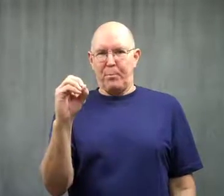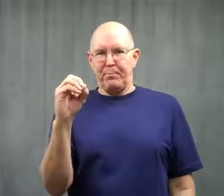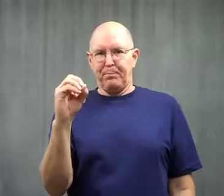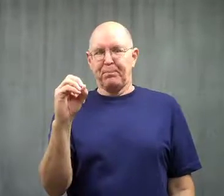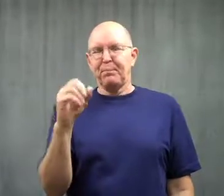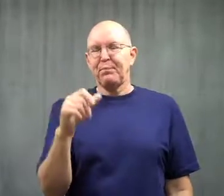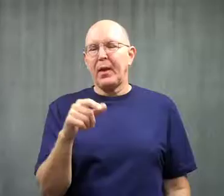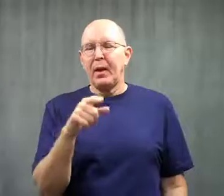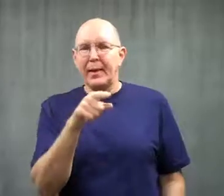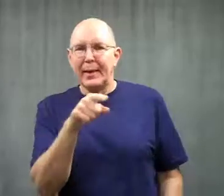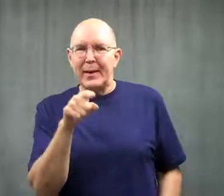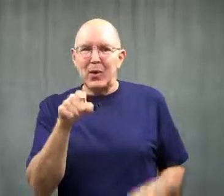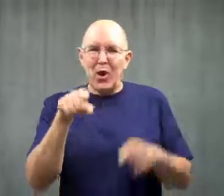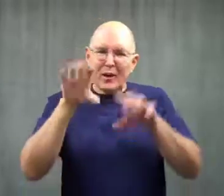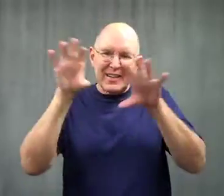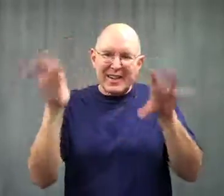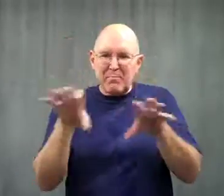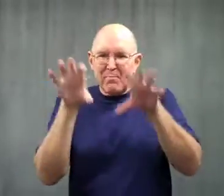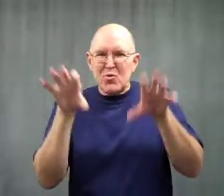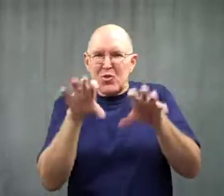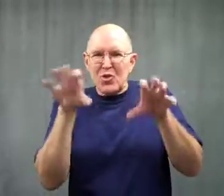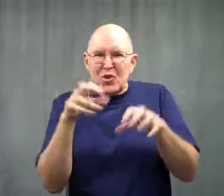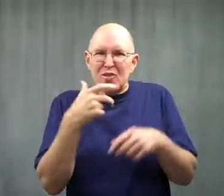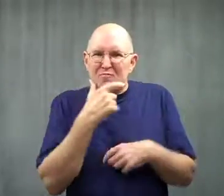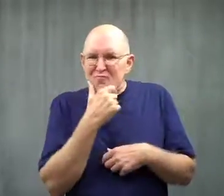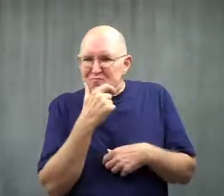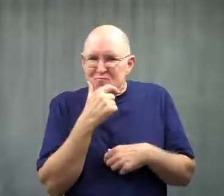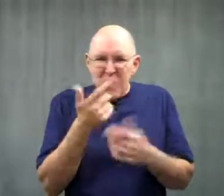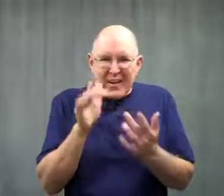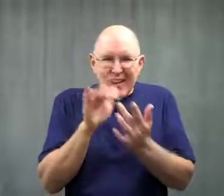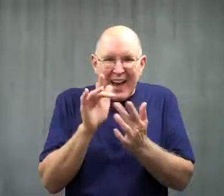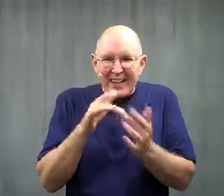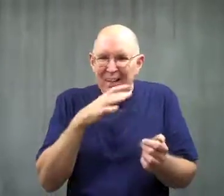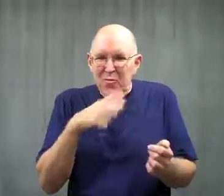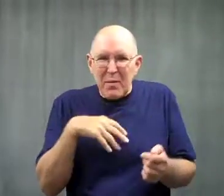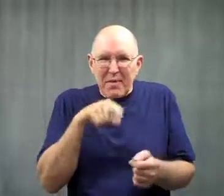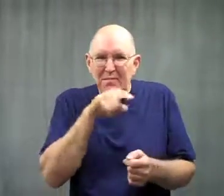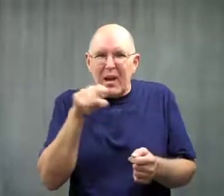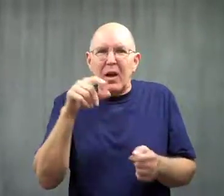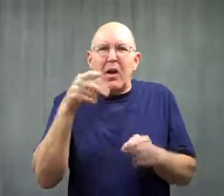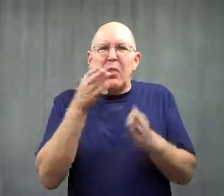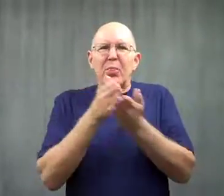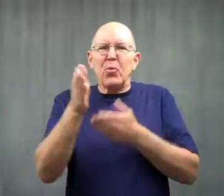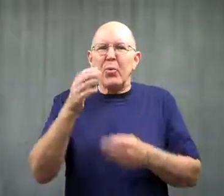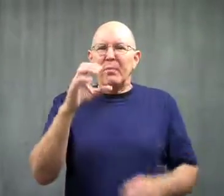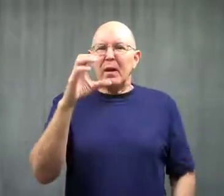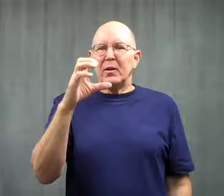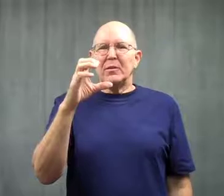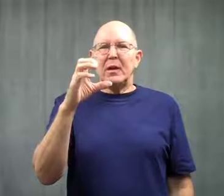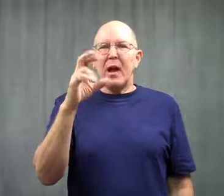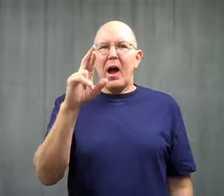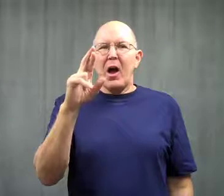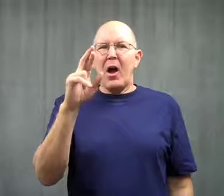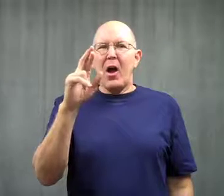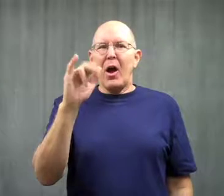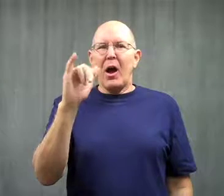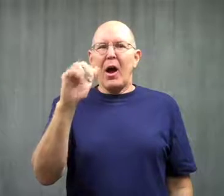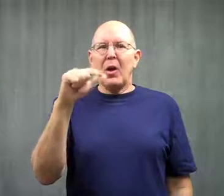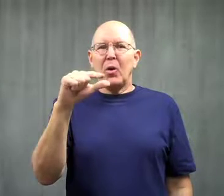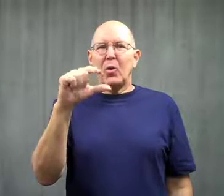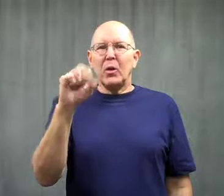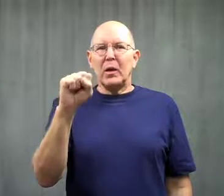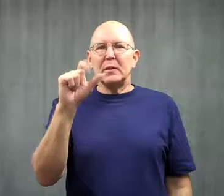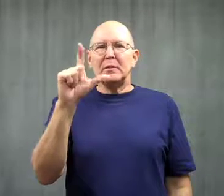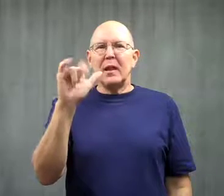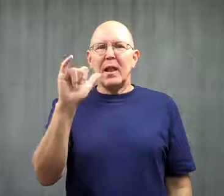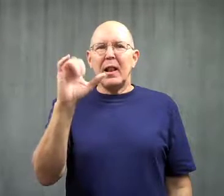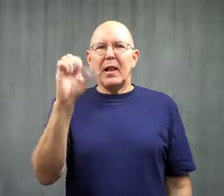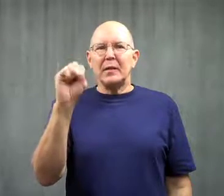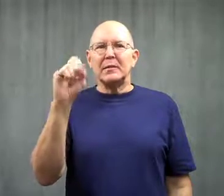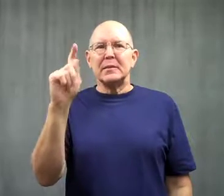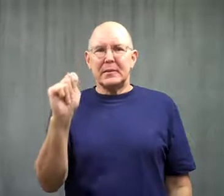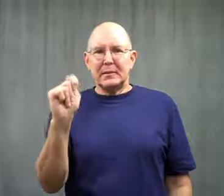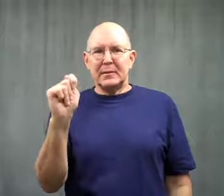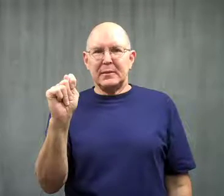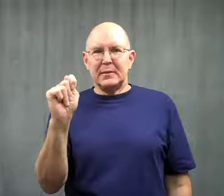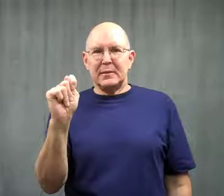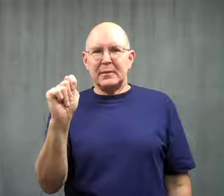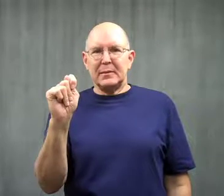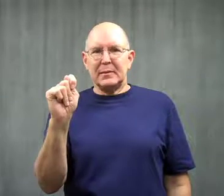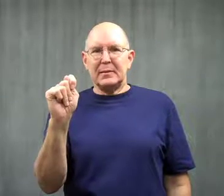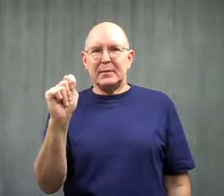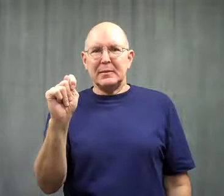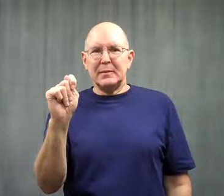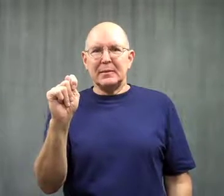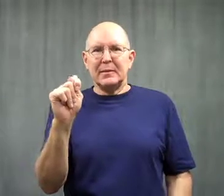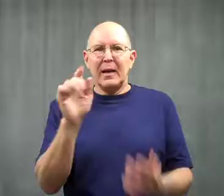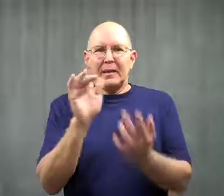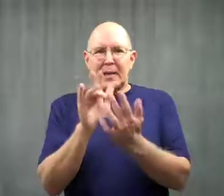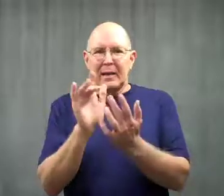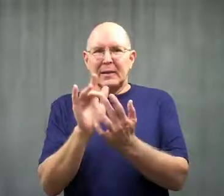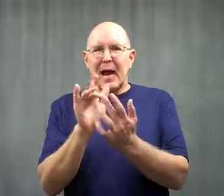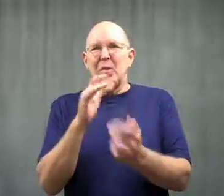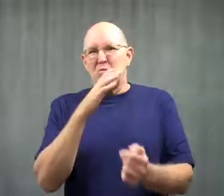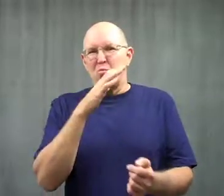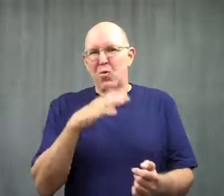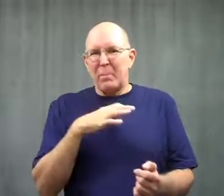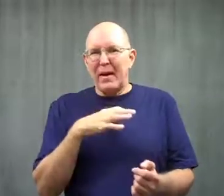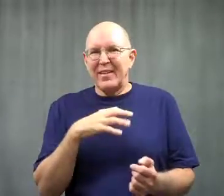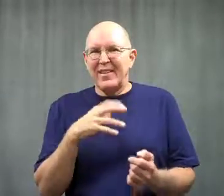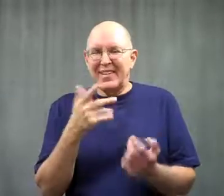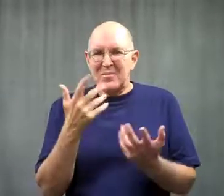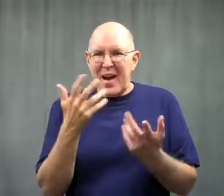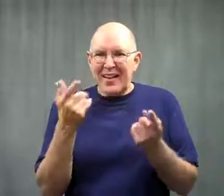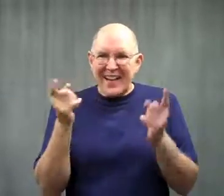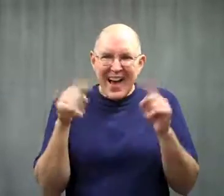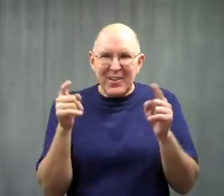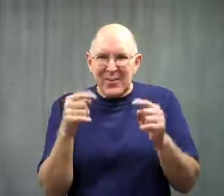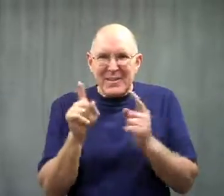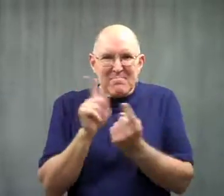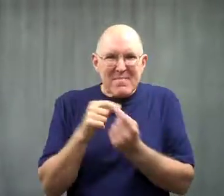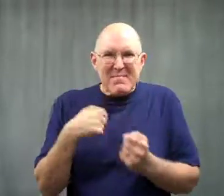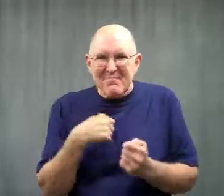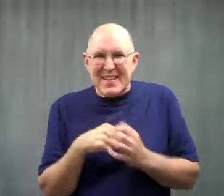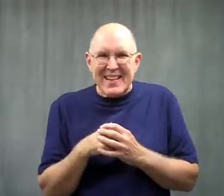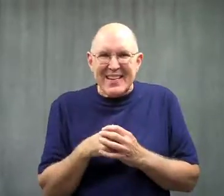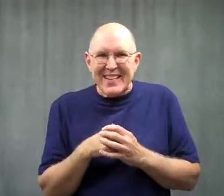He got on the computer and checked Craigslist to get in touch with a woman.